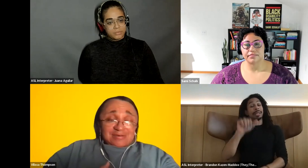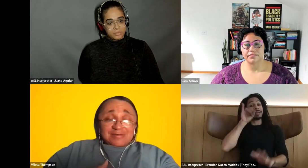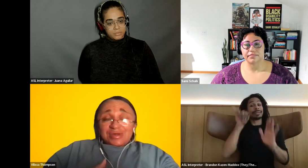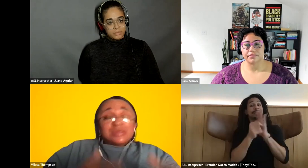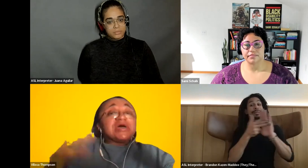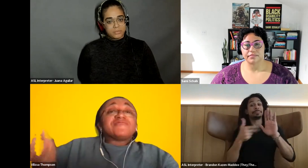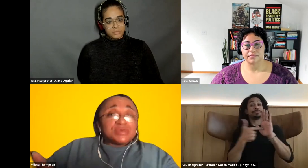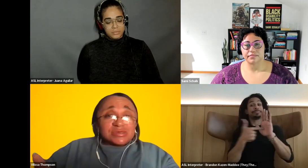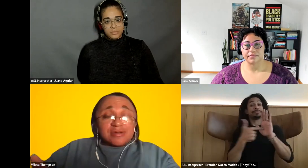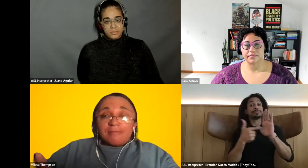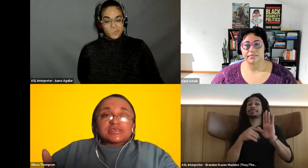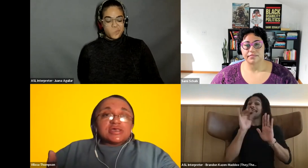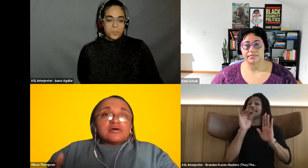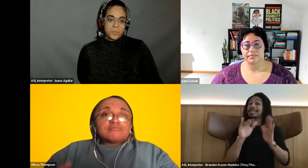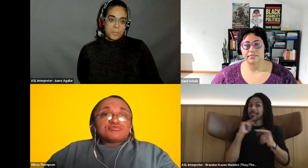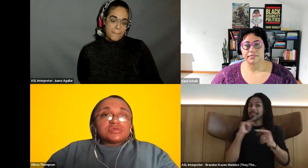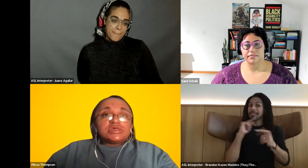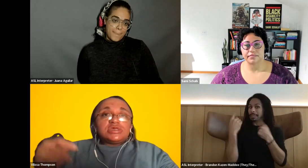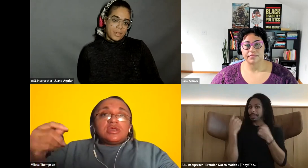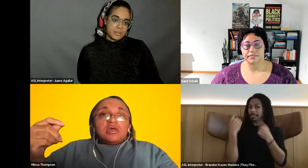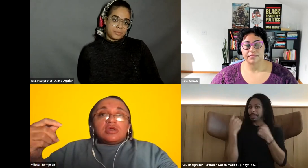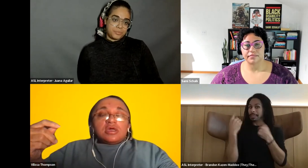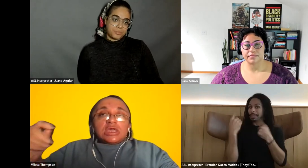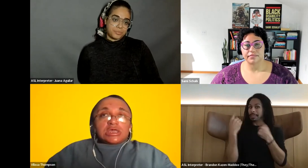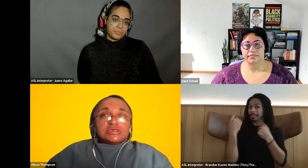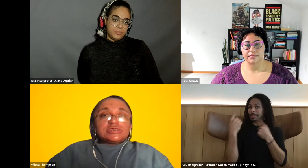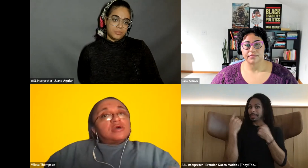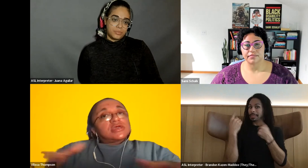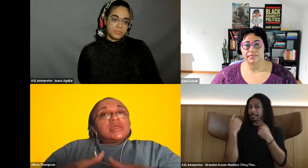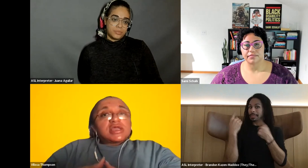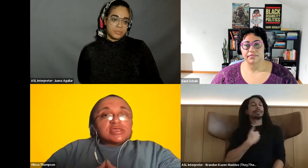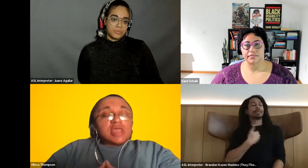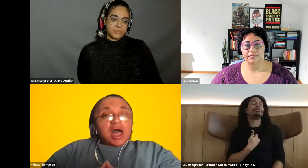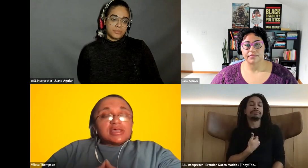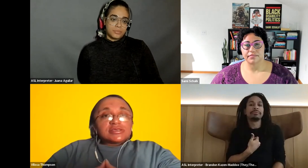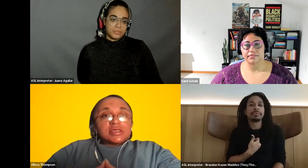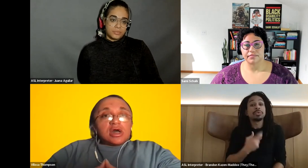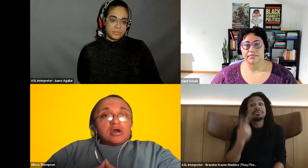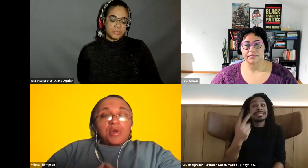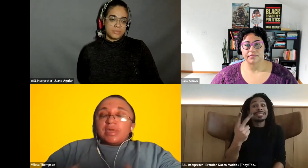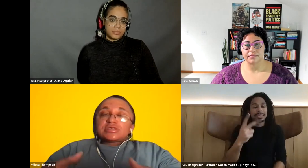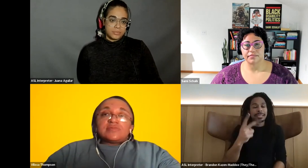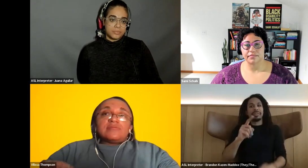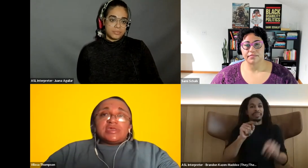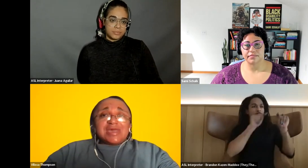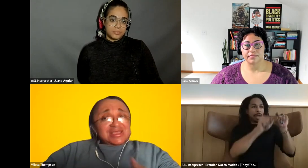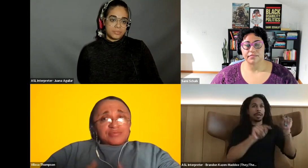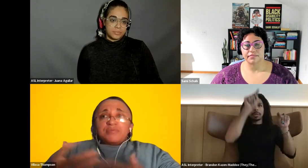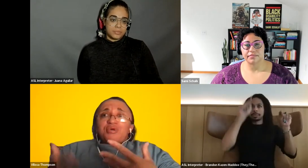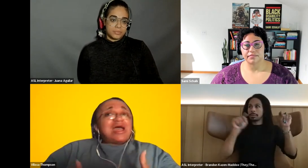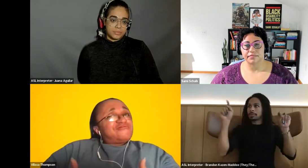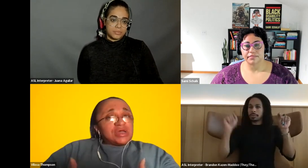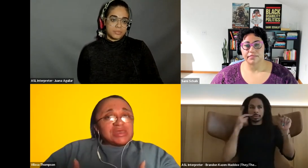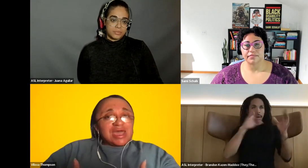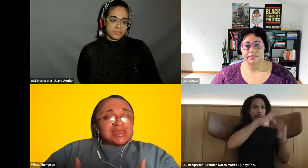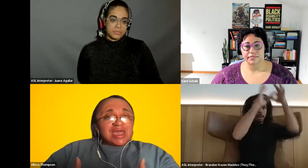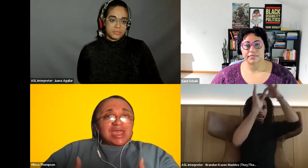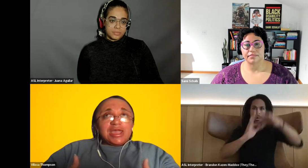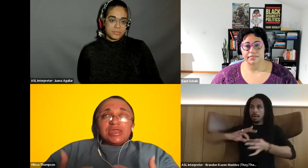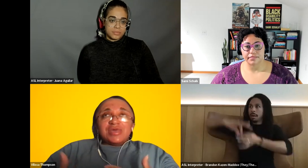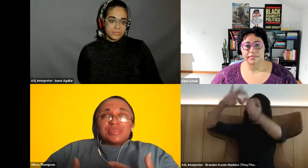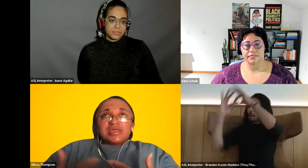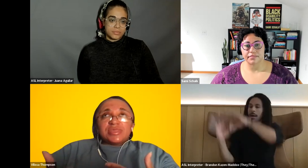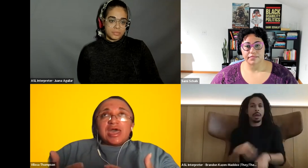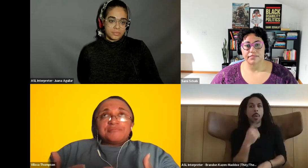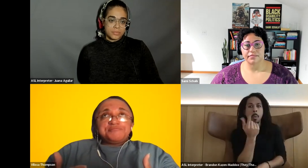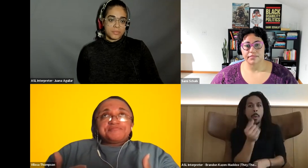Vilissa Thompson: you know, another evolution of myself to really see all the connecting dots of what makes me me, and to be prideful in that. And I think that